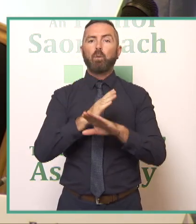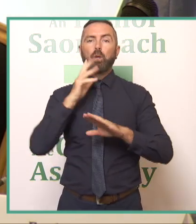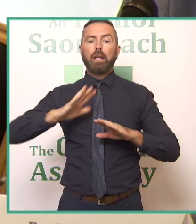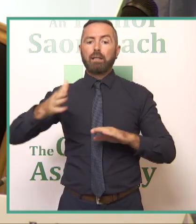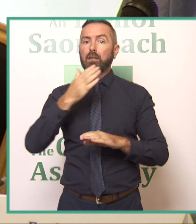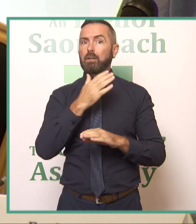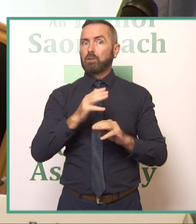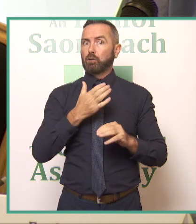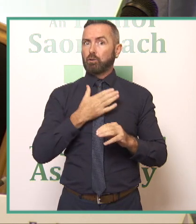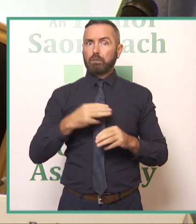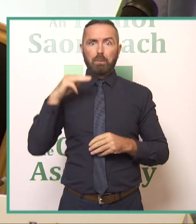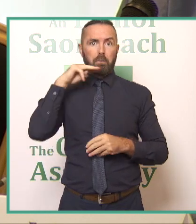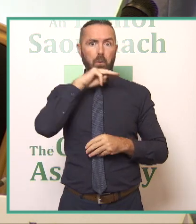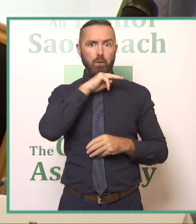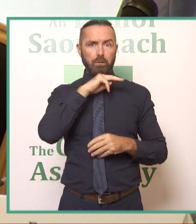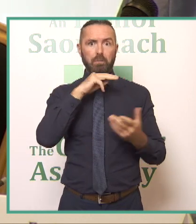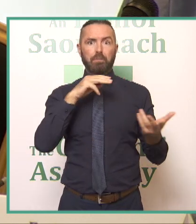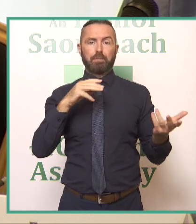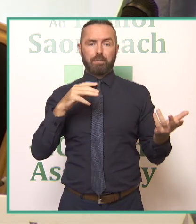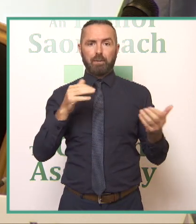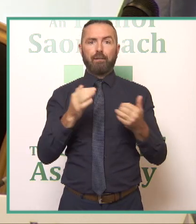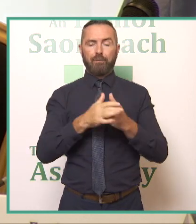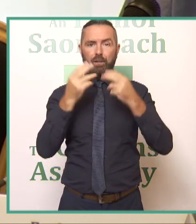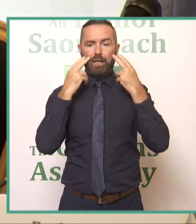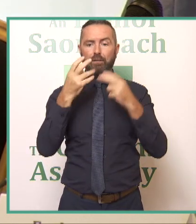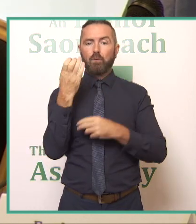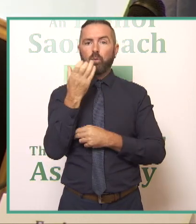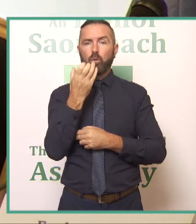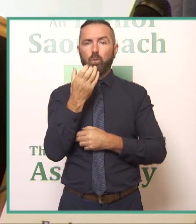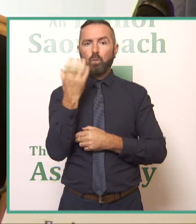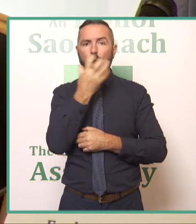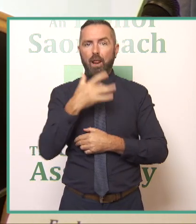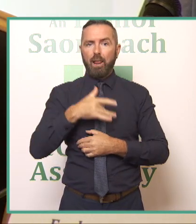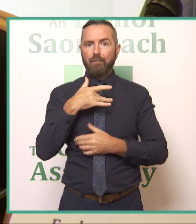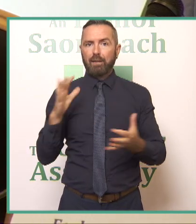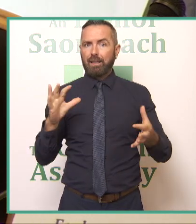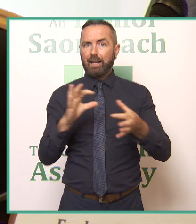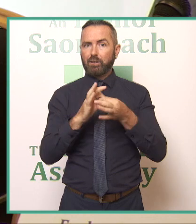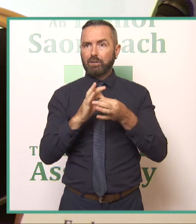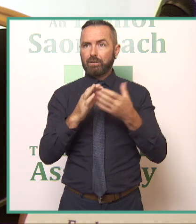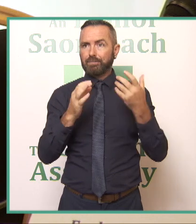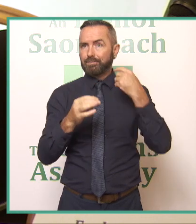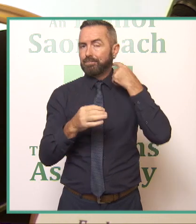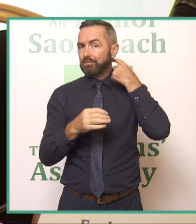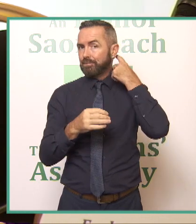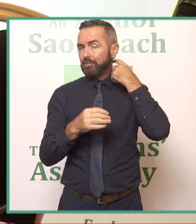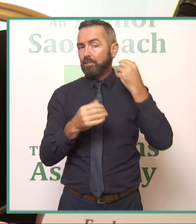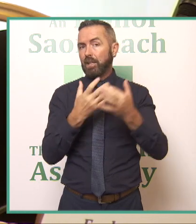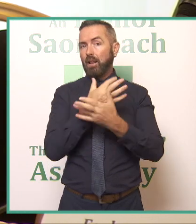just as vital for a native Wildlife connections you know I'm a lot of the time now I talk about